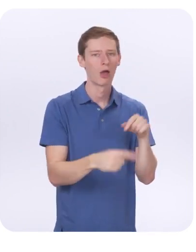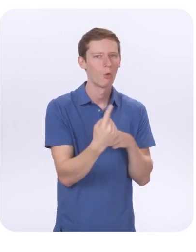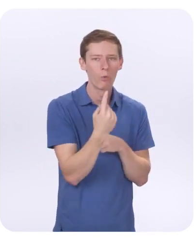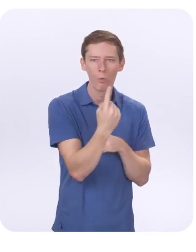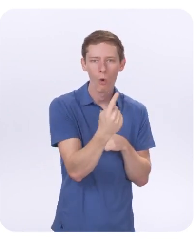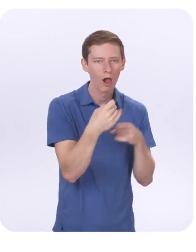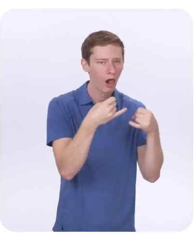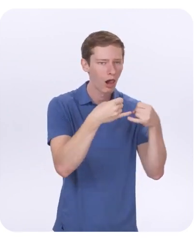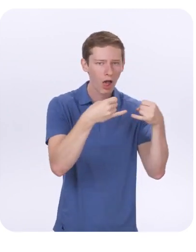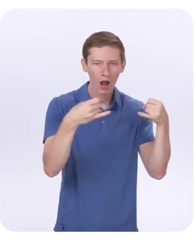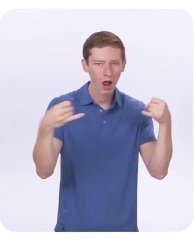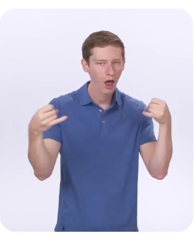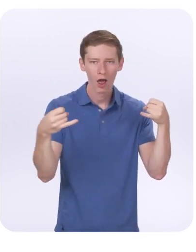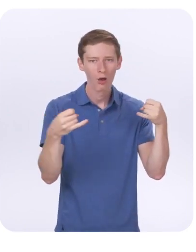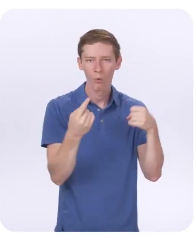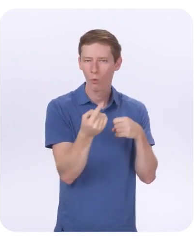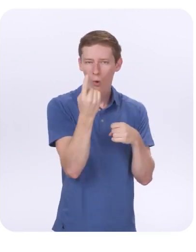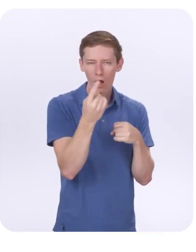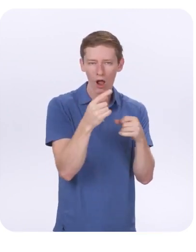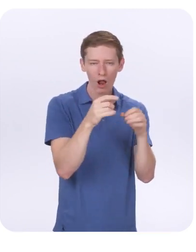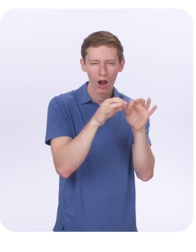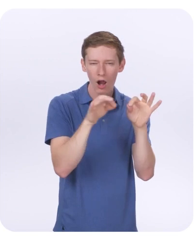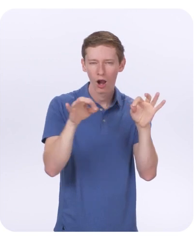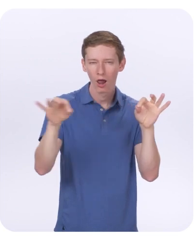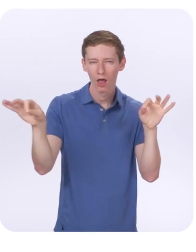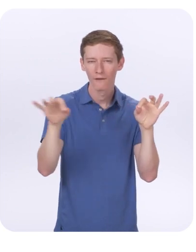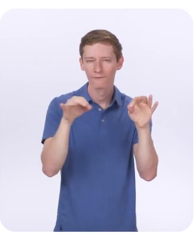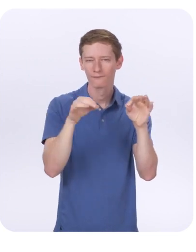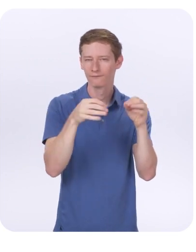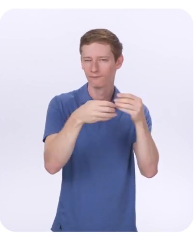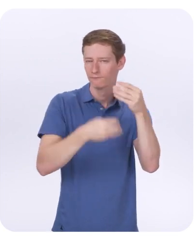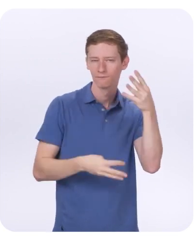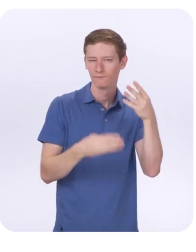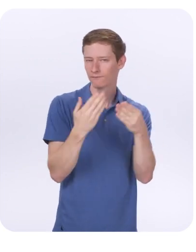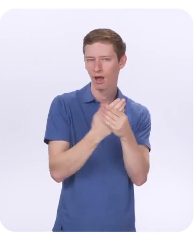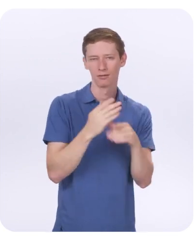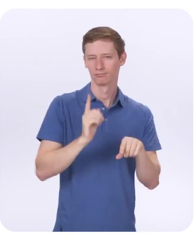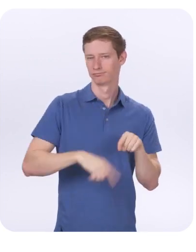of 500 lines of code. So models only